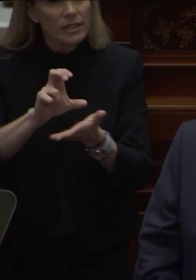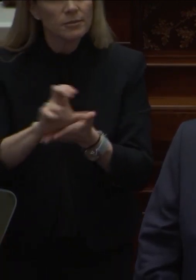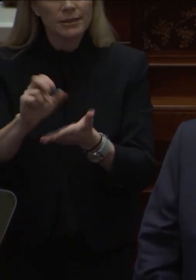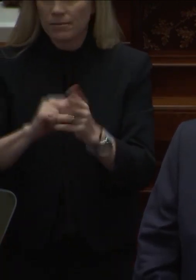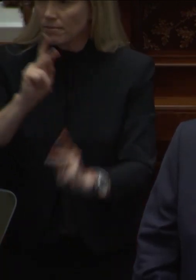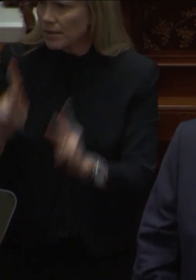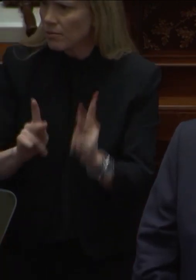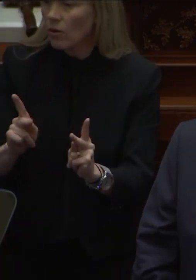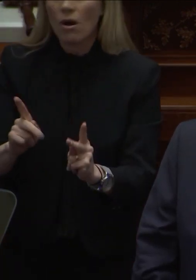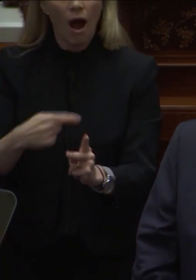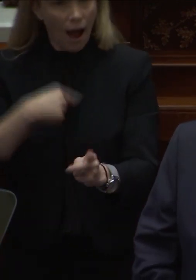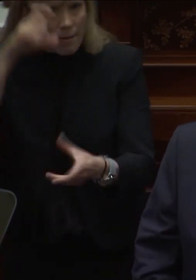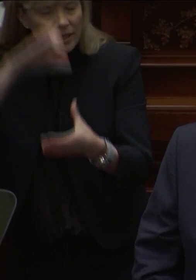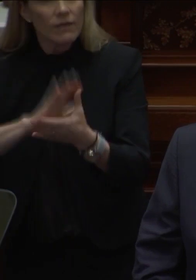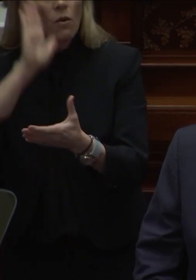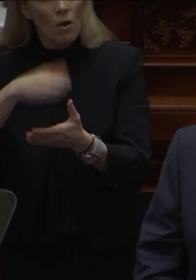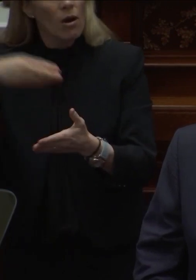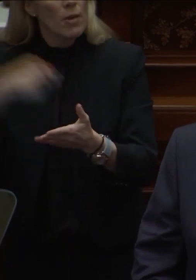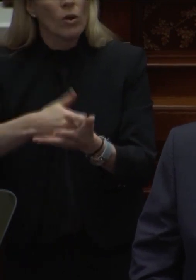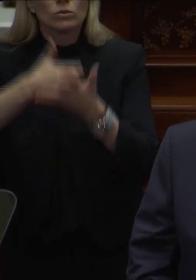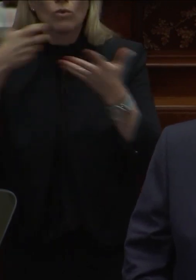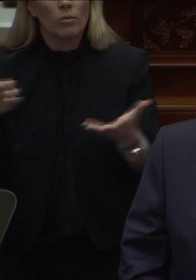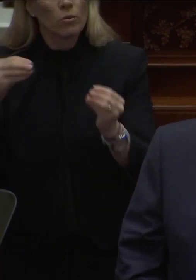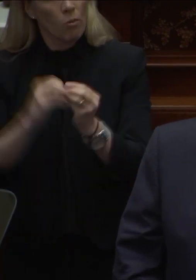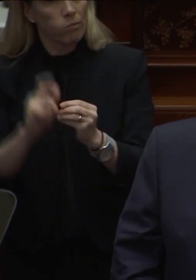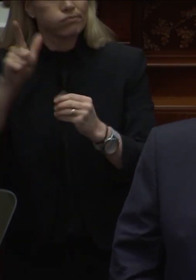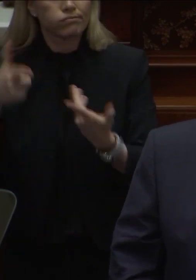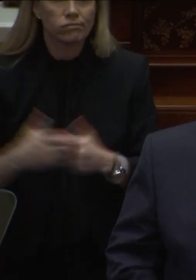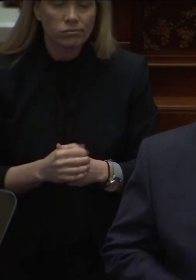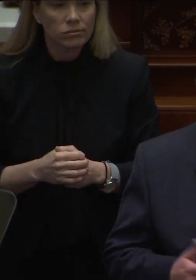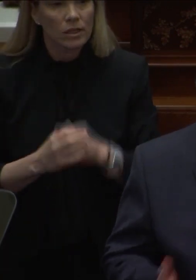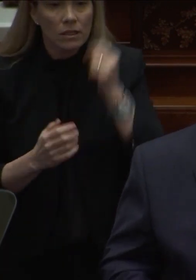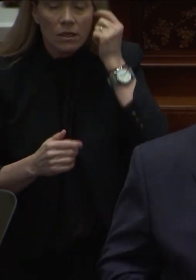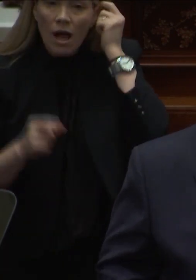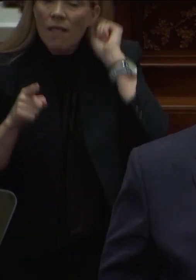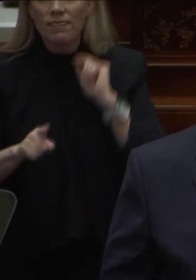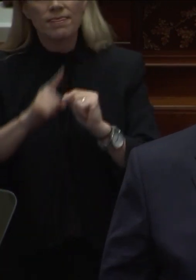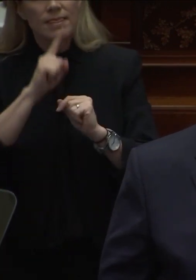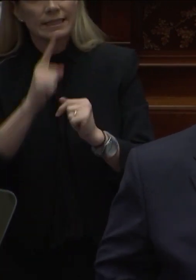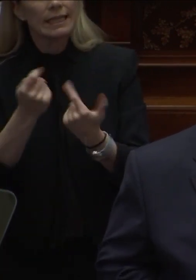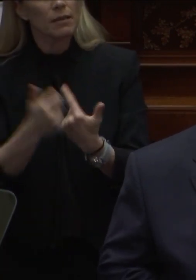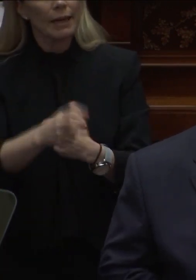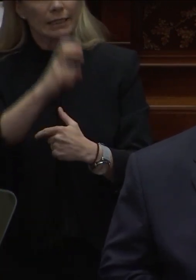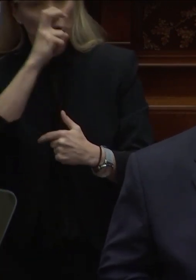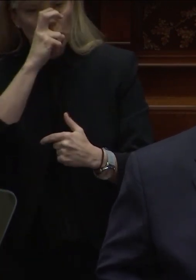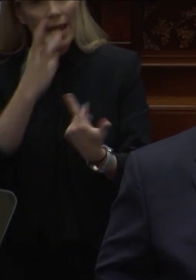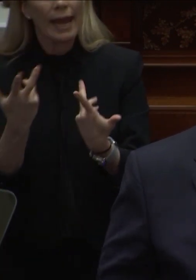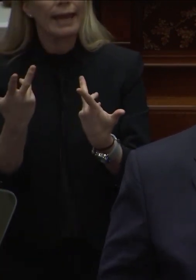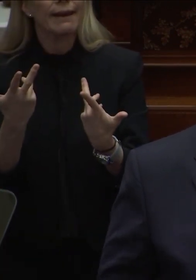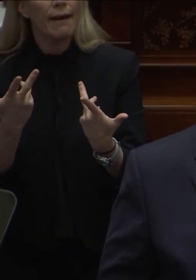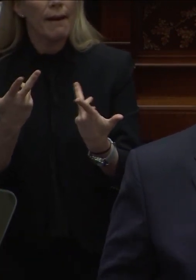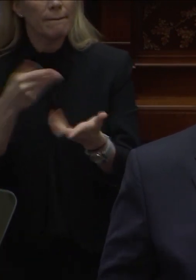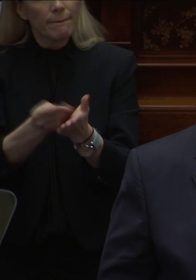SERVICES, AND PUBLIC SAFETY. INVESTMENTS IN PEOPLE THAT I BELIEVE WILL PAY DIVIDENDS DOWN THE ROAD.